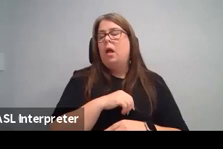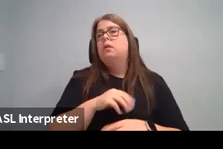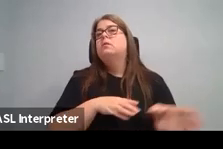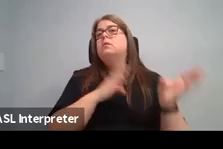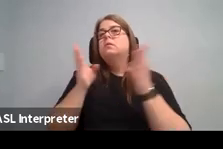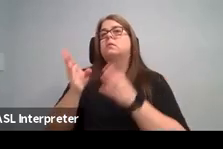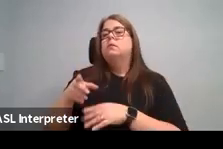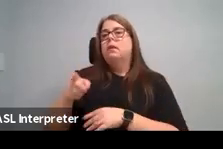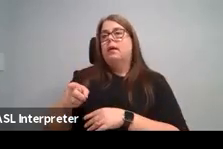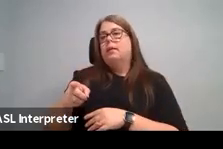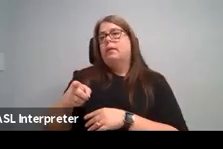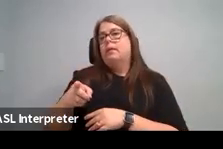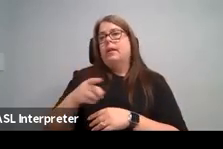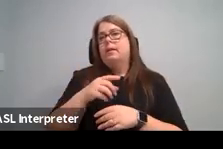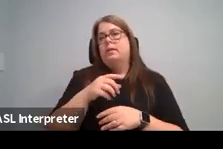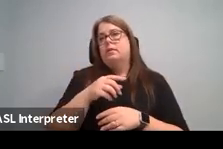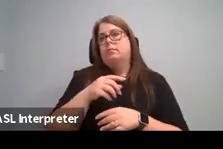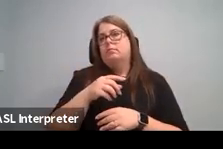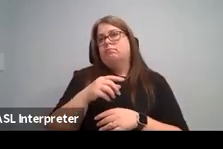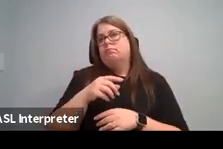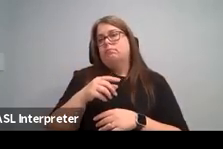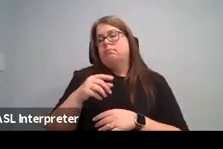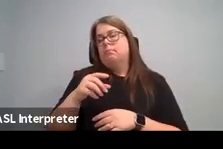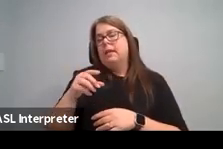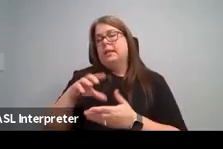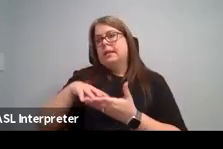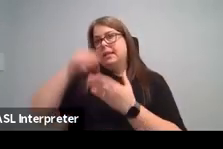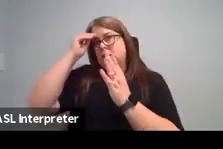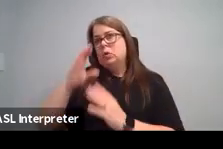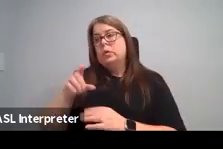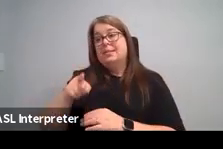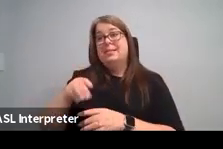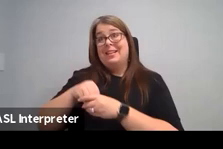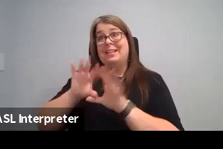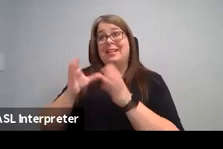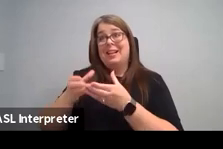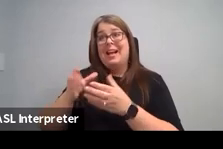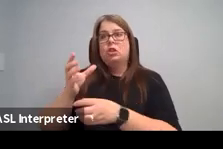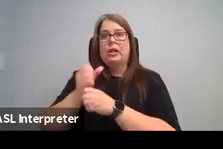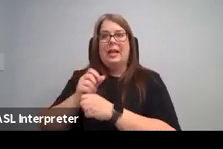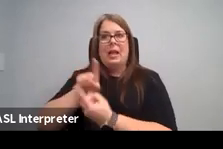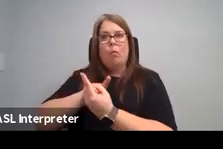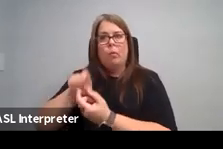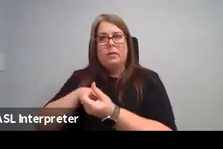Jewyl Alderson Clarke, SDCOE: Career Readiness future ready something or another that the kids to the week before so like I you know I don't want you to feel like you're doing double